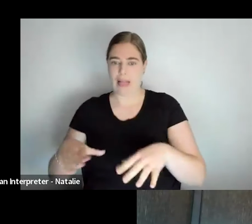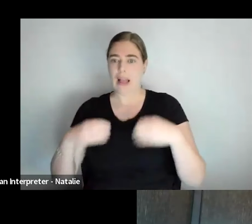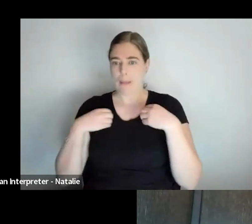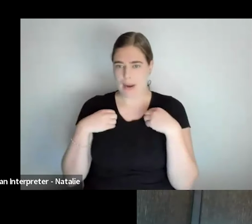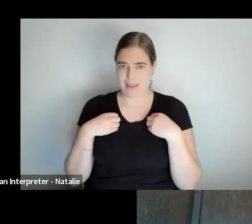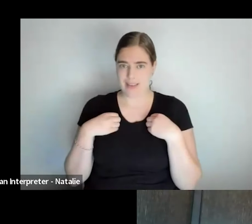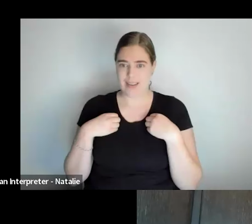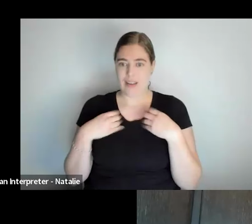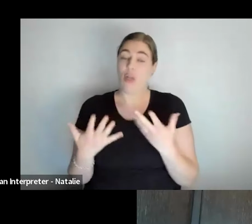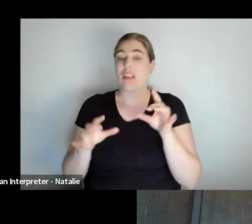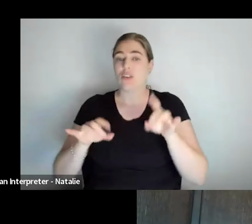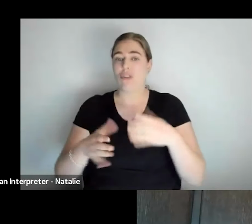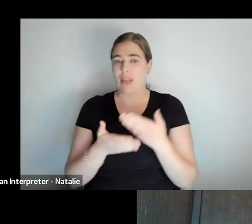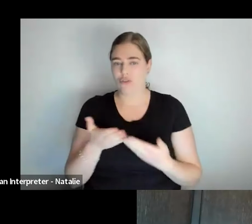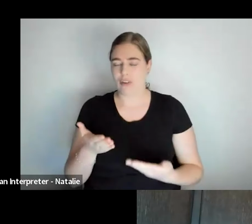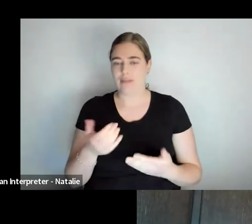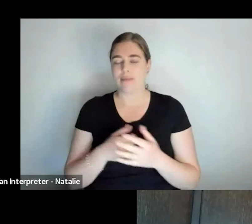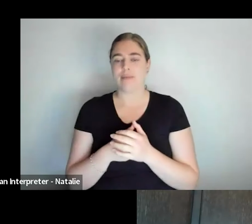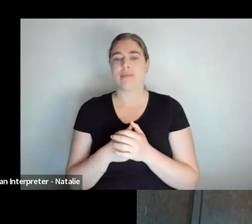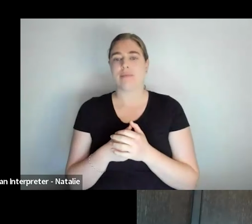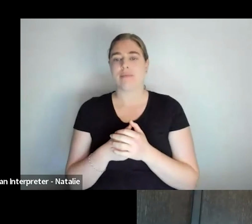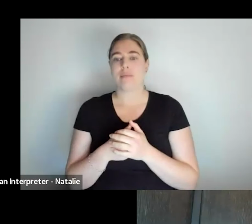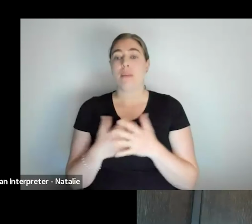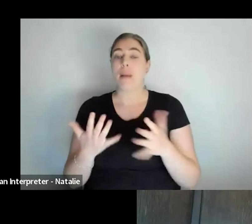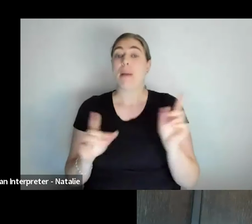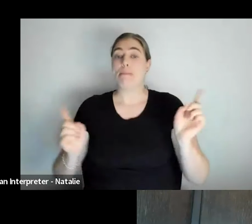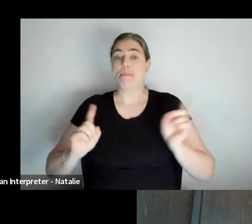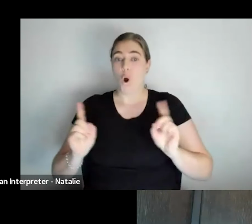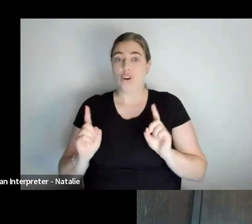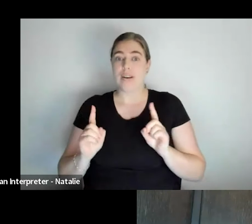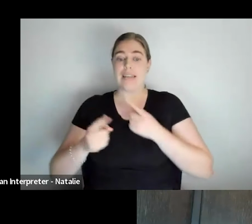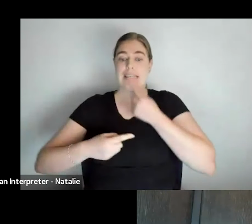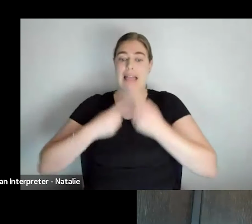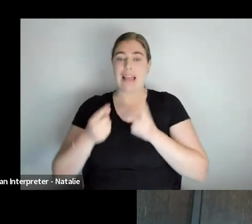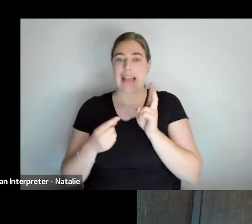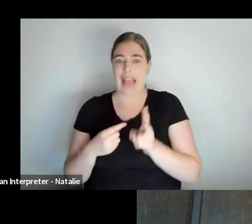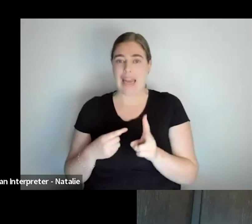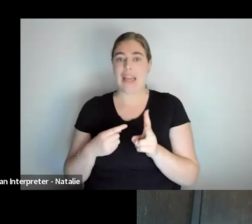Australian story. It might be a modern retelling, in Australia, by an Australian creative team, of a